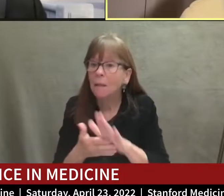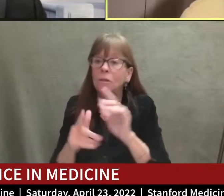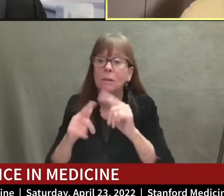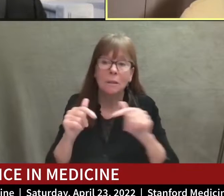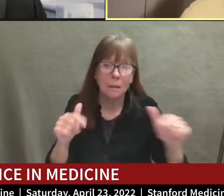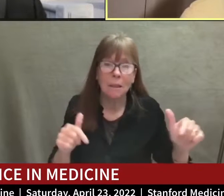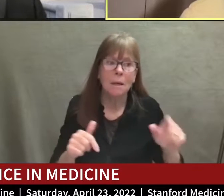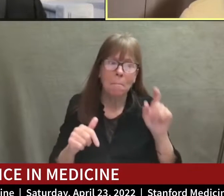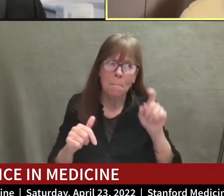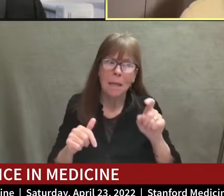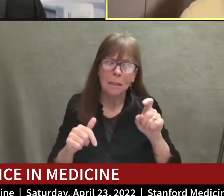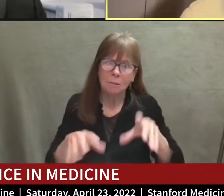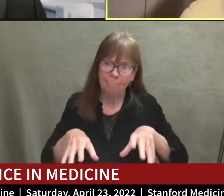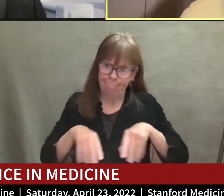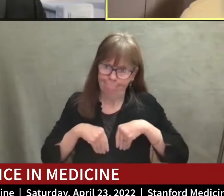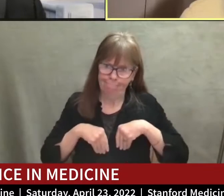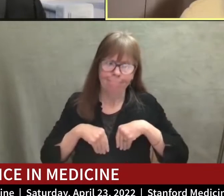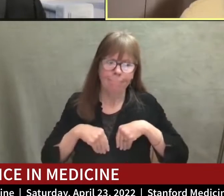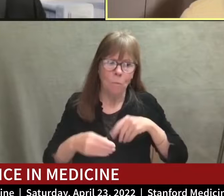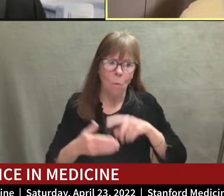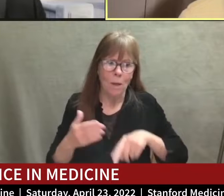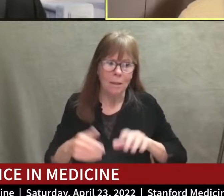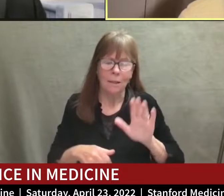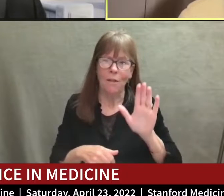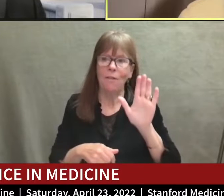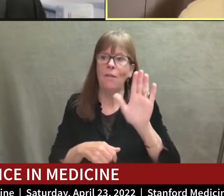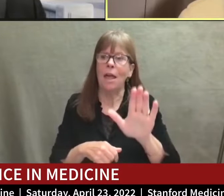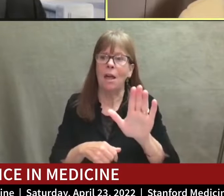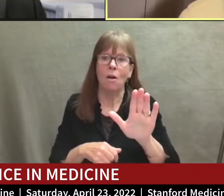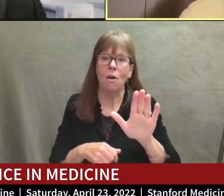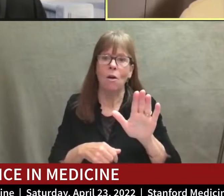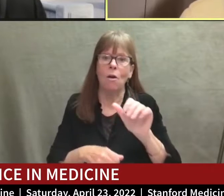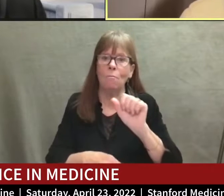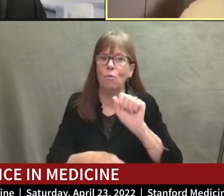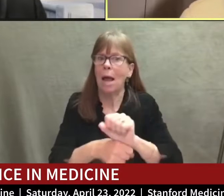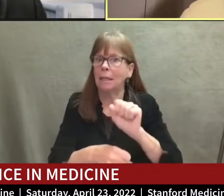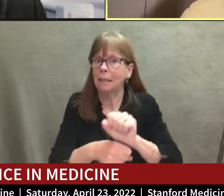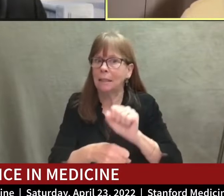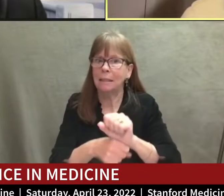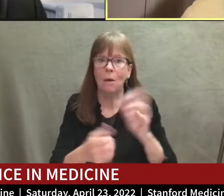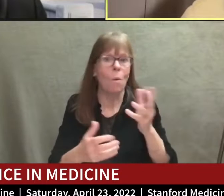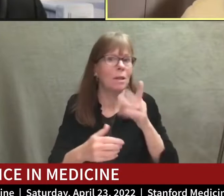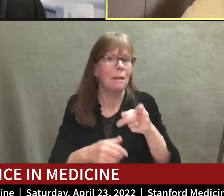you know, their practices and their history. Try submitting—I mean just look at